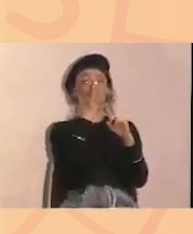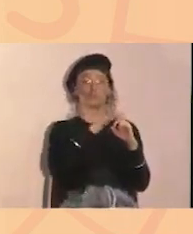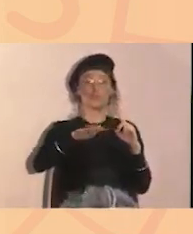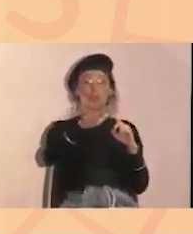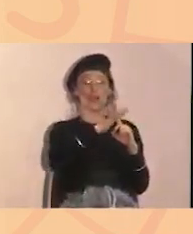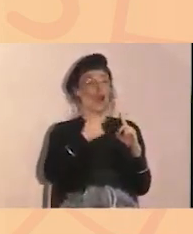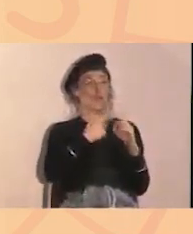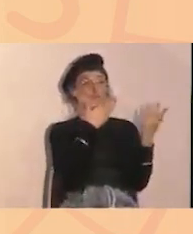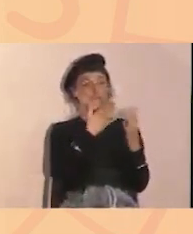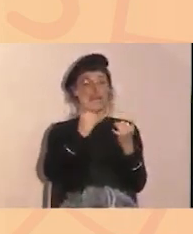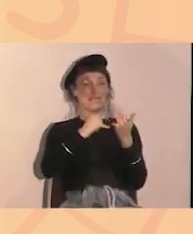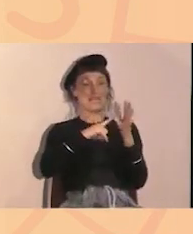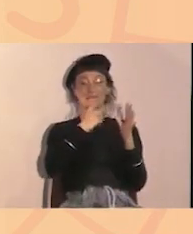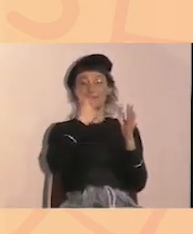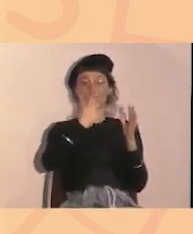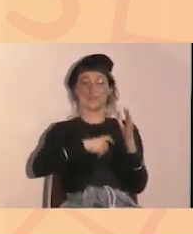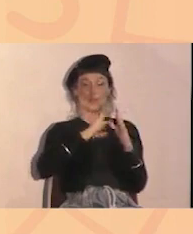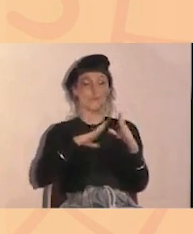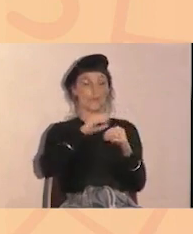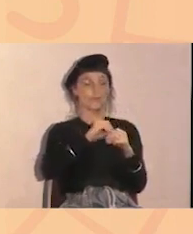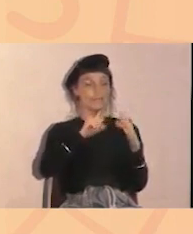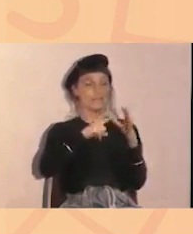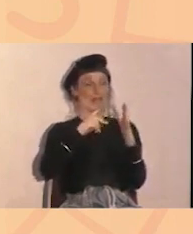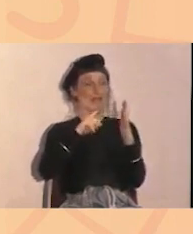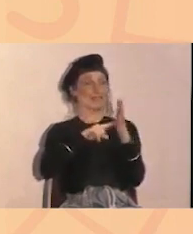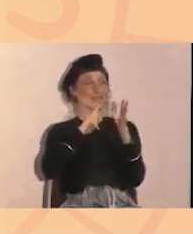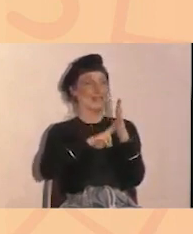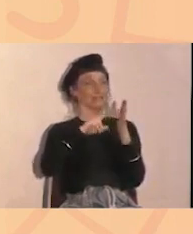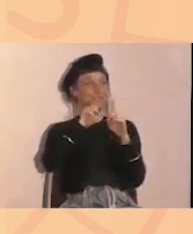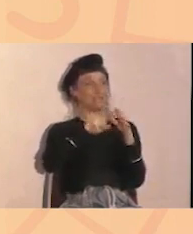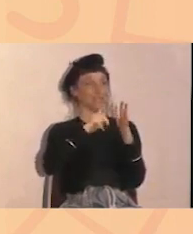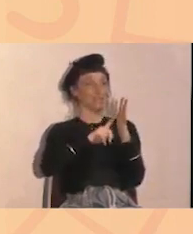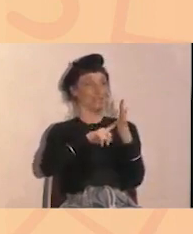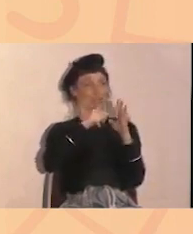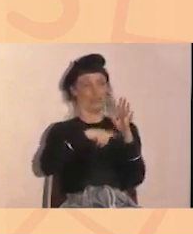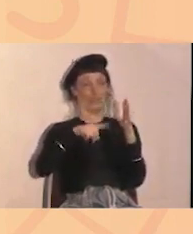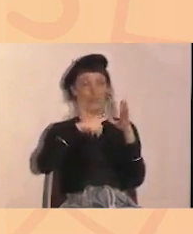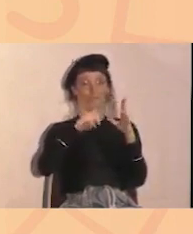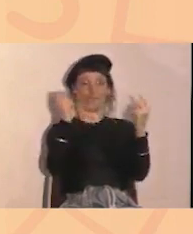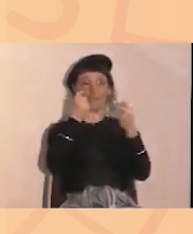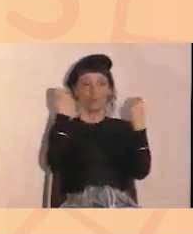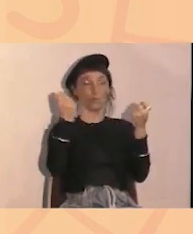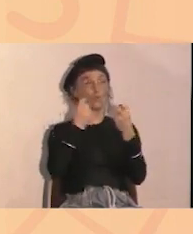Museum as a part of the Tarnanthi Festival and one of my colleagues, Kate (UNKNOWN) who supported that project, is in the room.